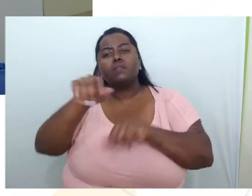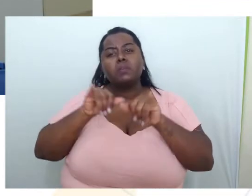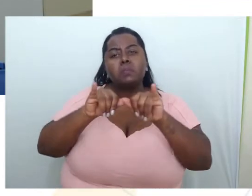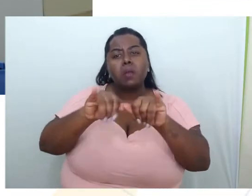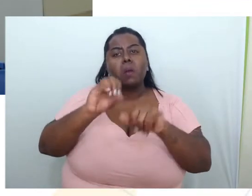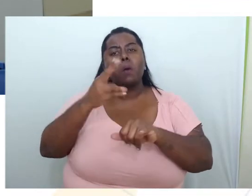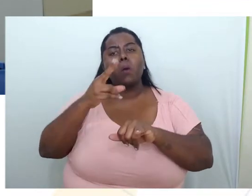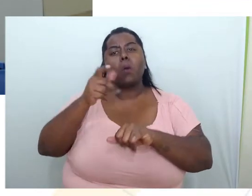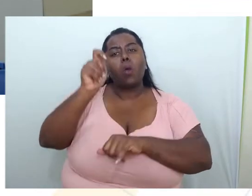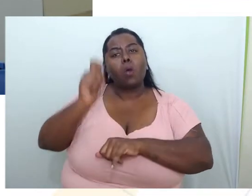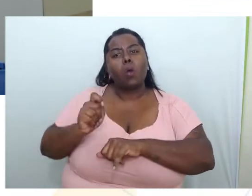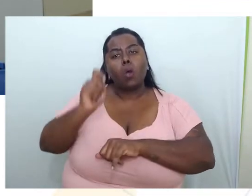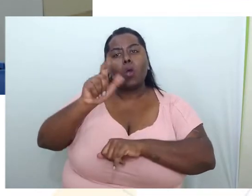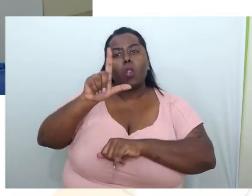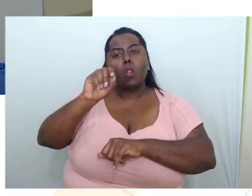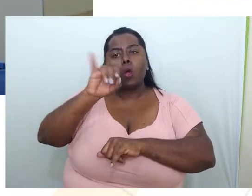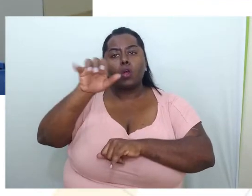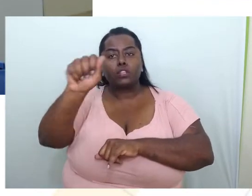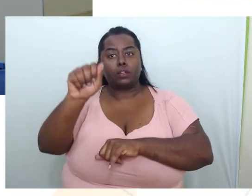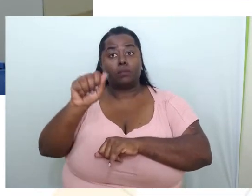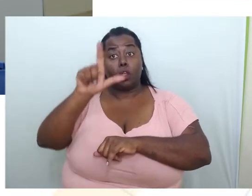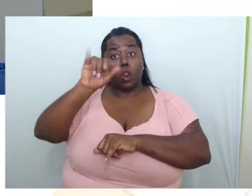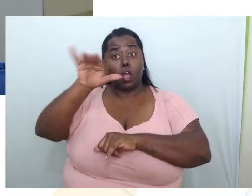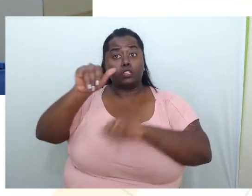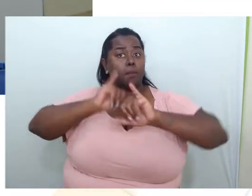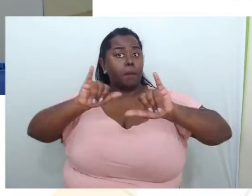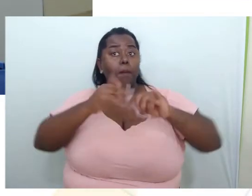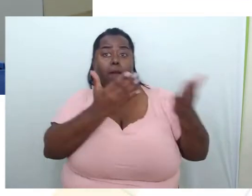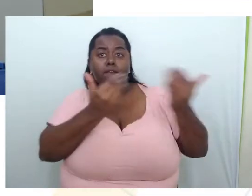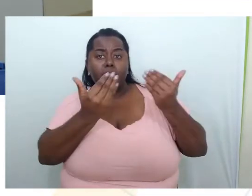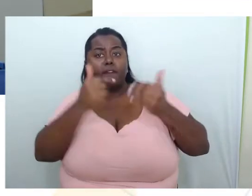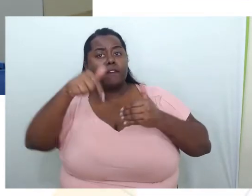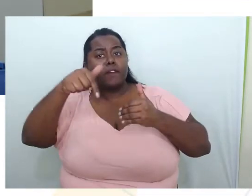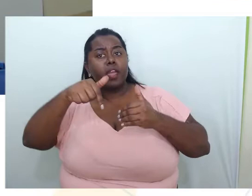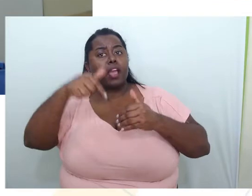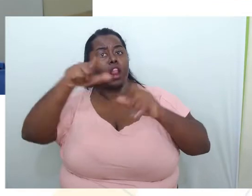the supermarket or going to a shop the shop says come to my place where the